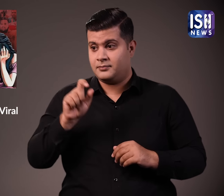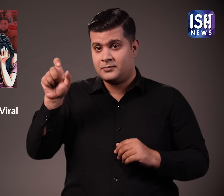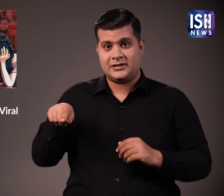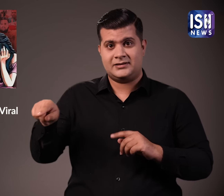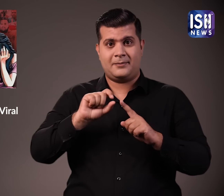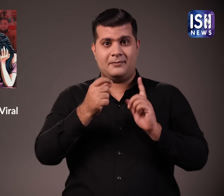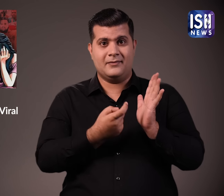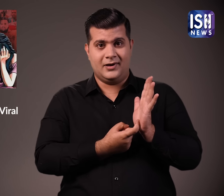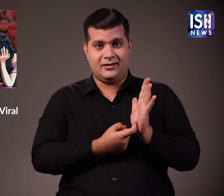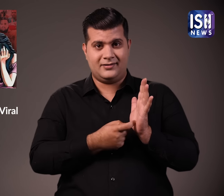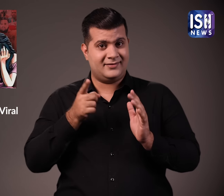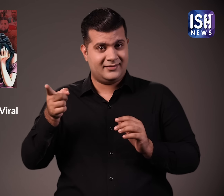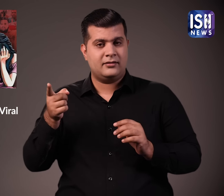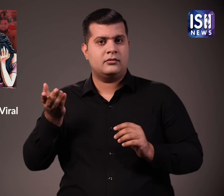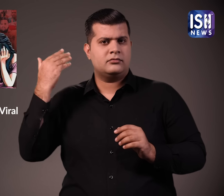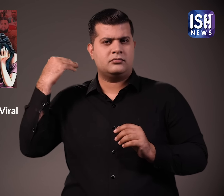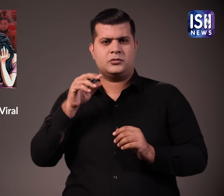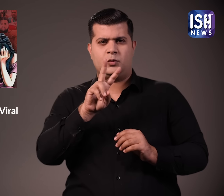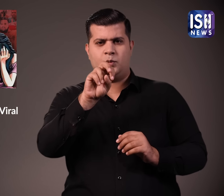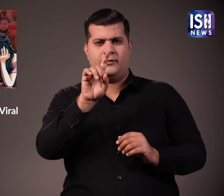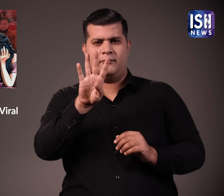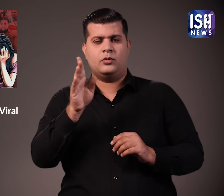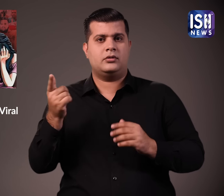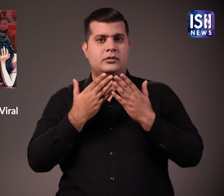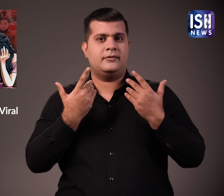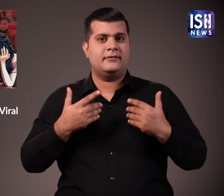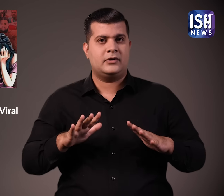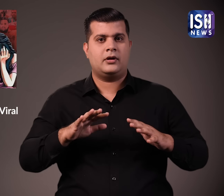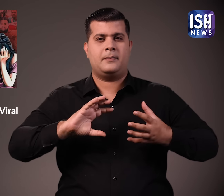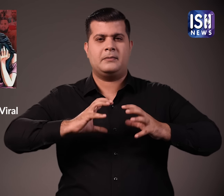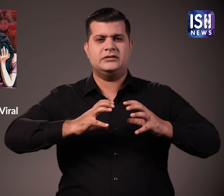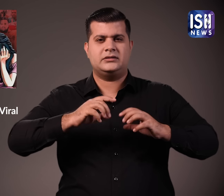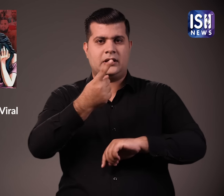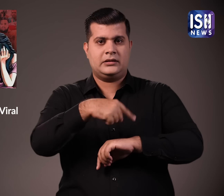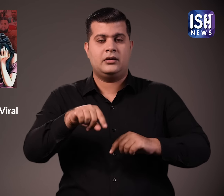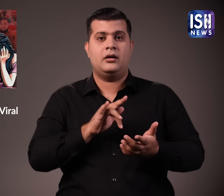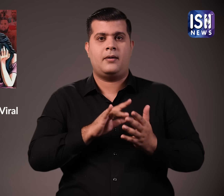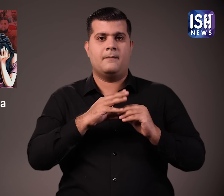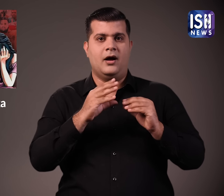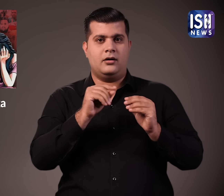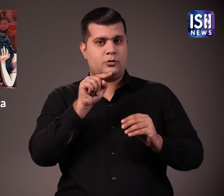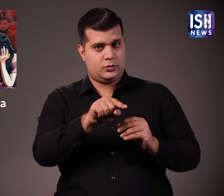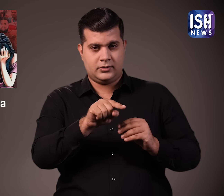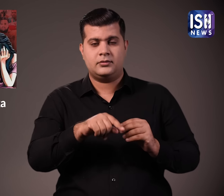In 2014, Prajwal graduated in mechanical engineering from Bangalore Institute of Technology.